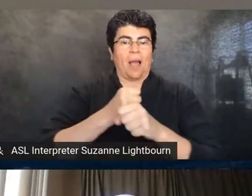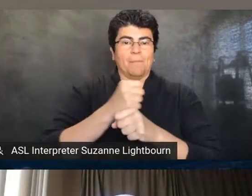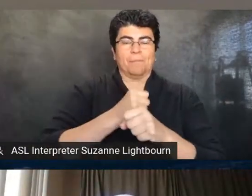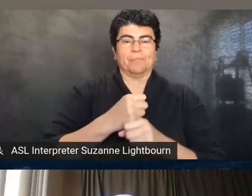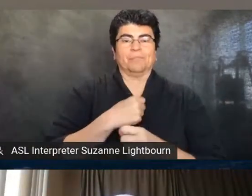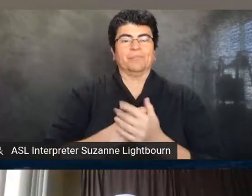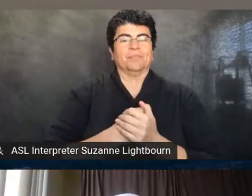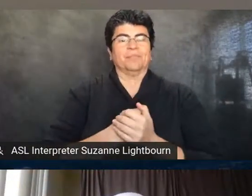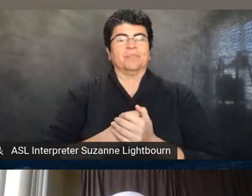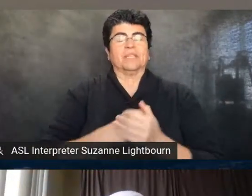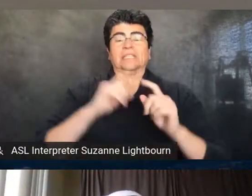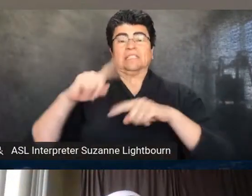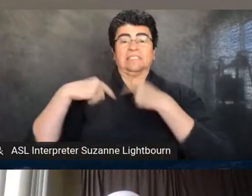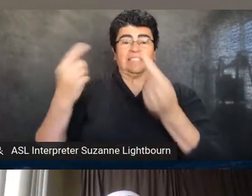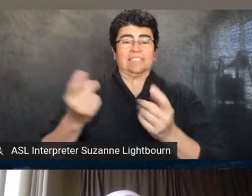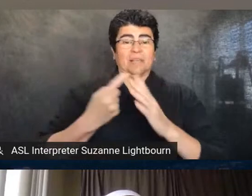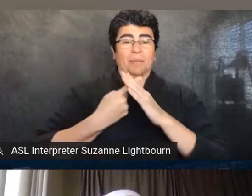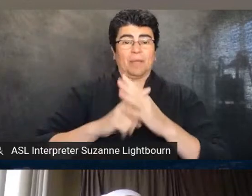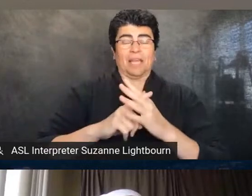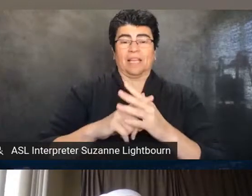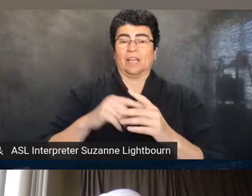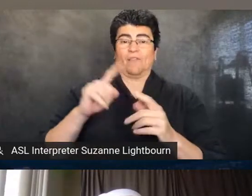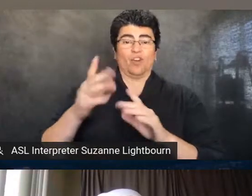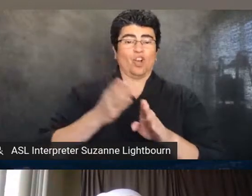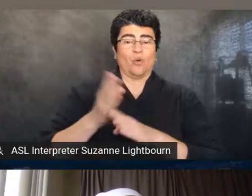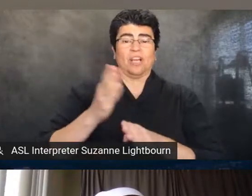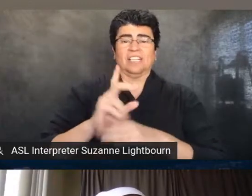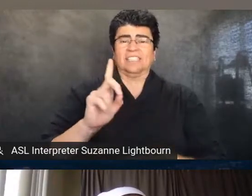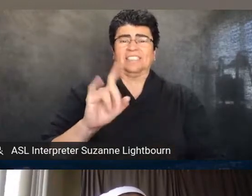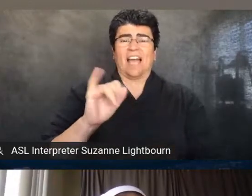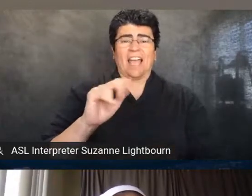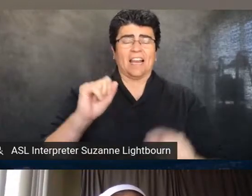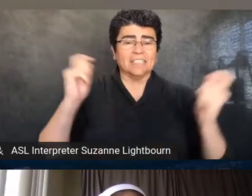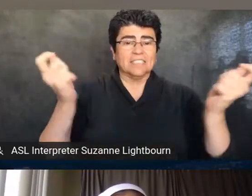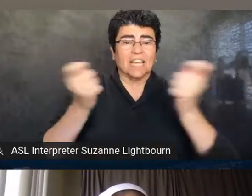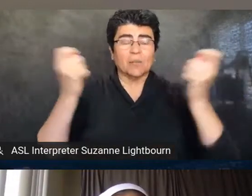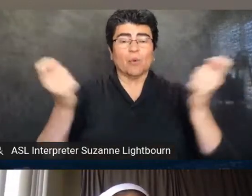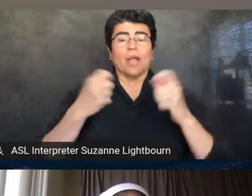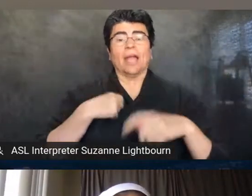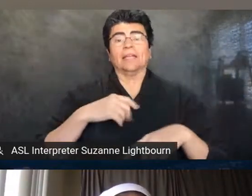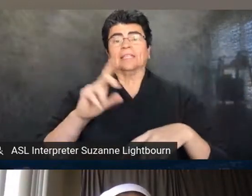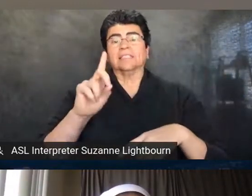Since the beginning of her career, Diana remains committed to celebrating disability and social justice,